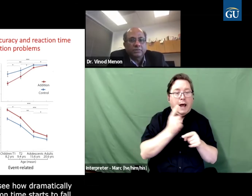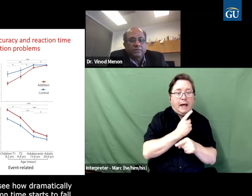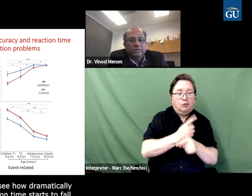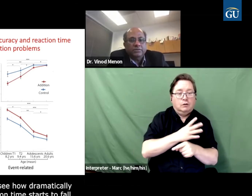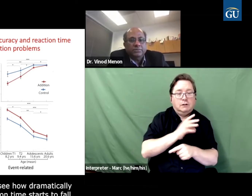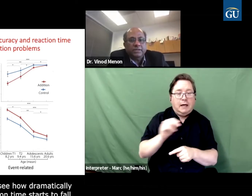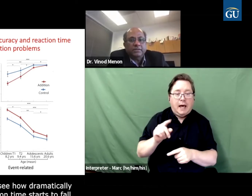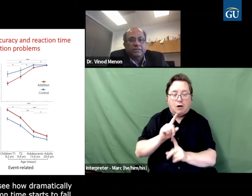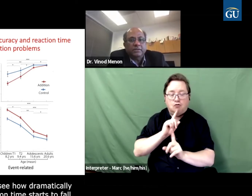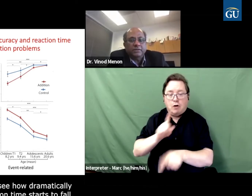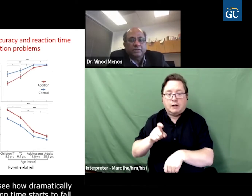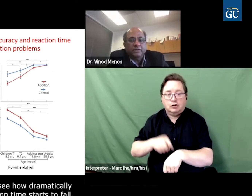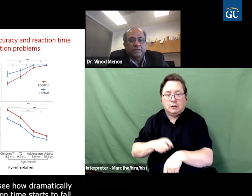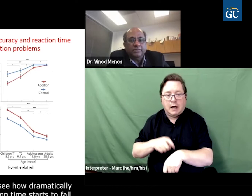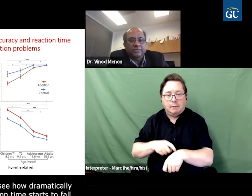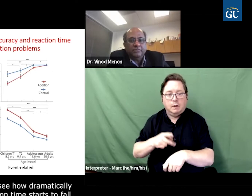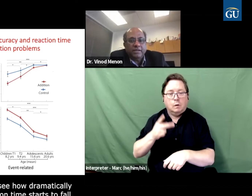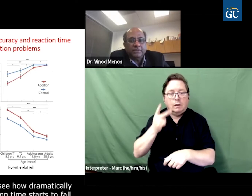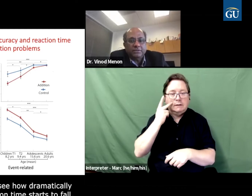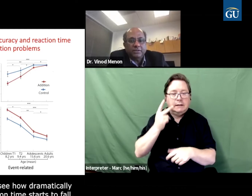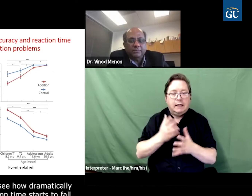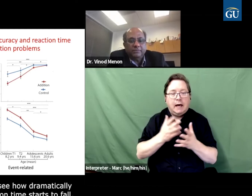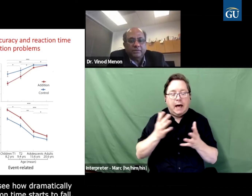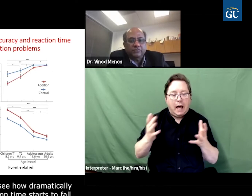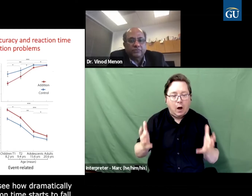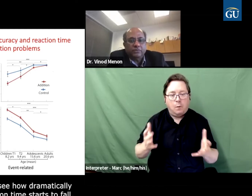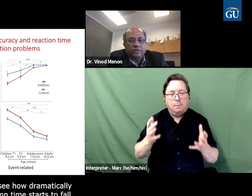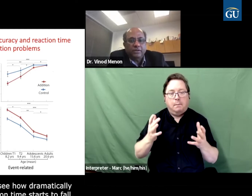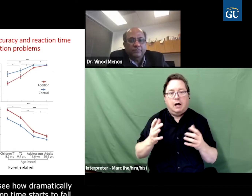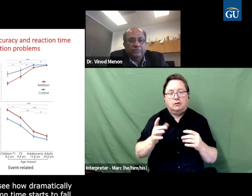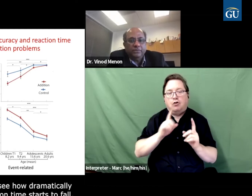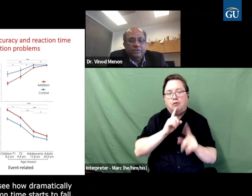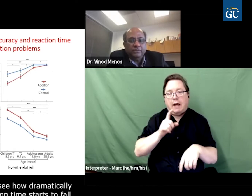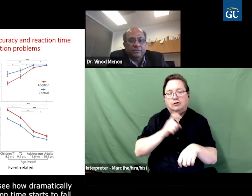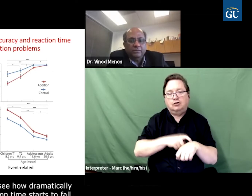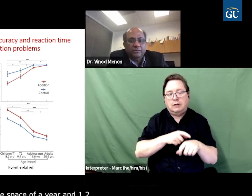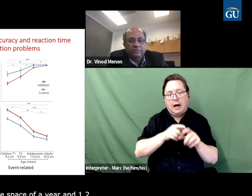see how dramatically